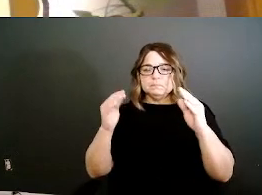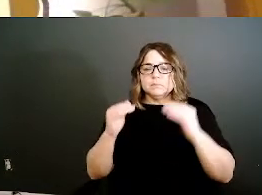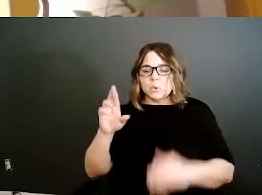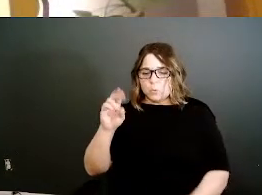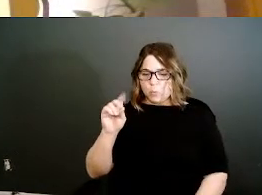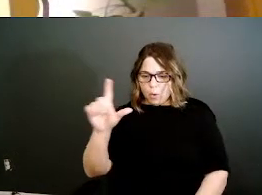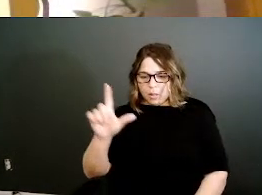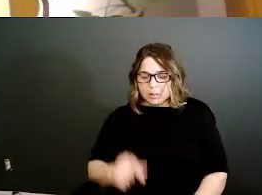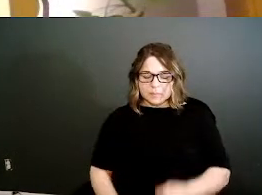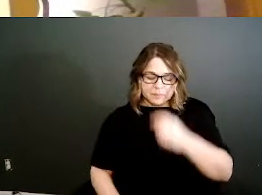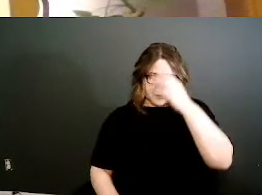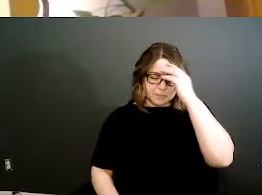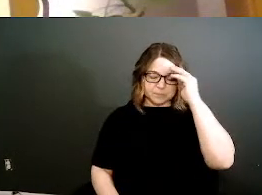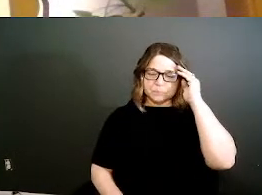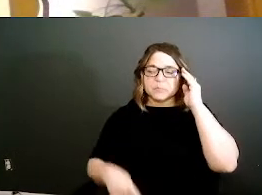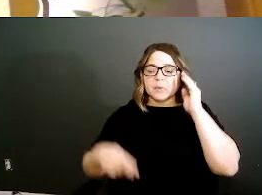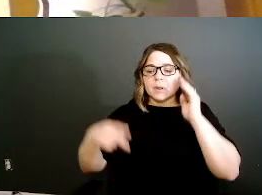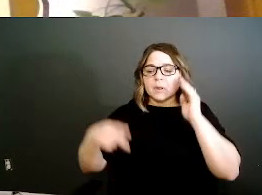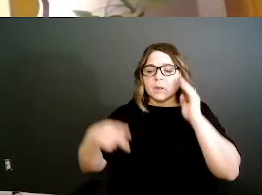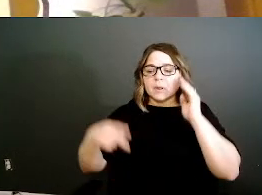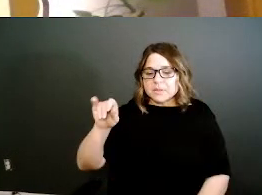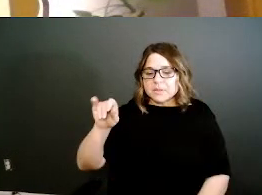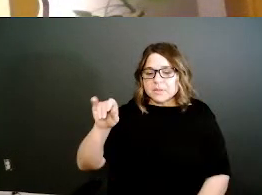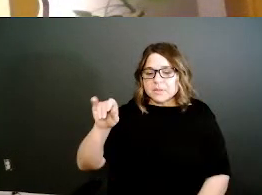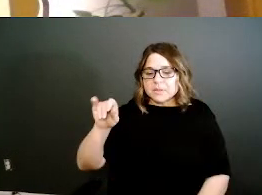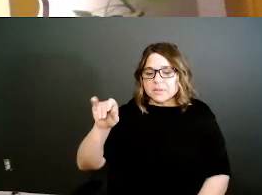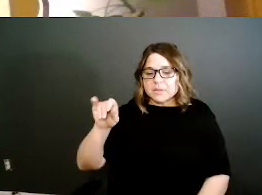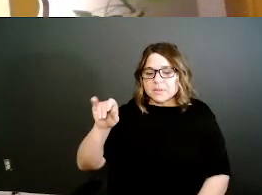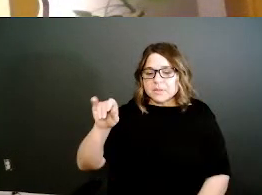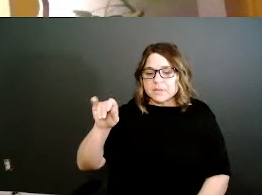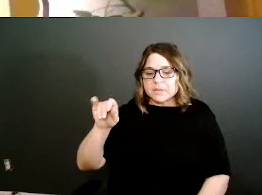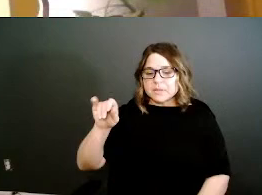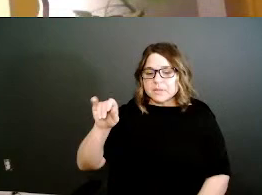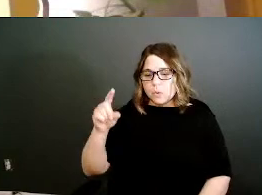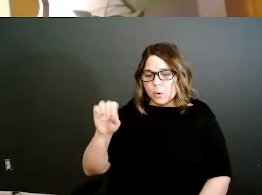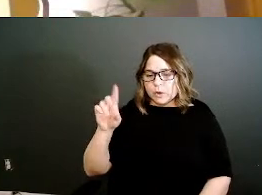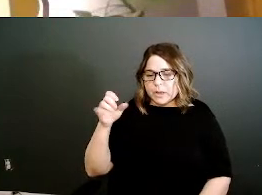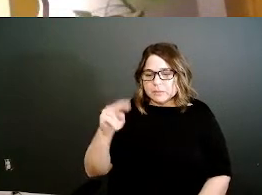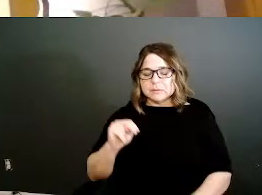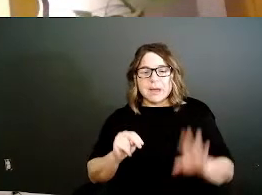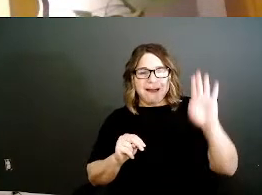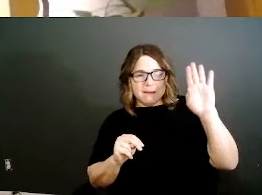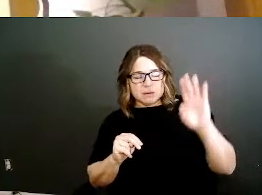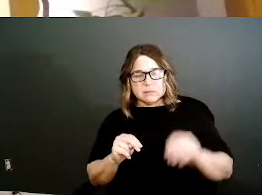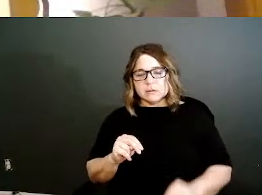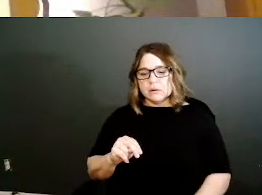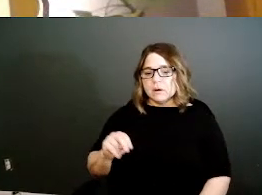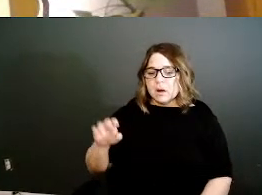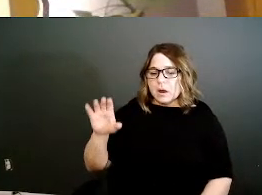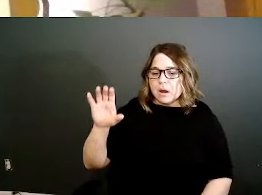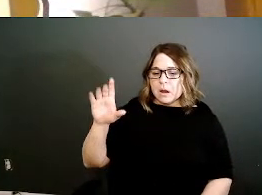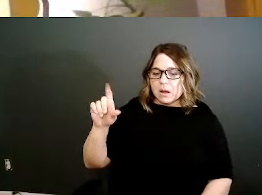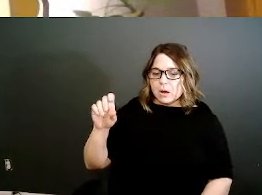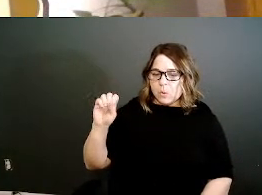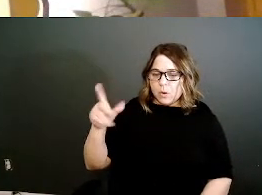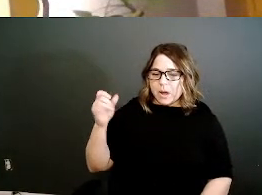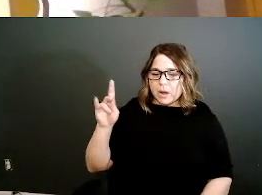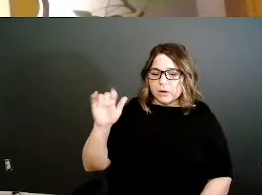≫ Clerk: COUNCIL MEMBER SCHROEDER. ≫ COUNCIL MEMBER SCHROEDER: AYE. ≫ Clerk: COUNCIL MEMBER OSMAN. ≫ COUNCIL MEMBER OSMAN: AYE. ≫ Clerk: COUNCIL MEMBER CUNNINGHAM. ≫ COUNCIL MEMBER CUNNINGHAM: